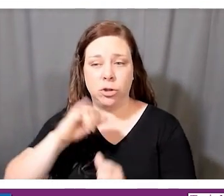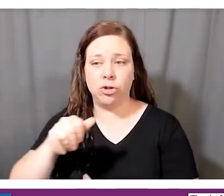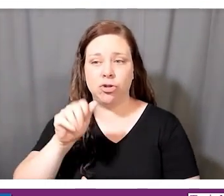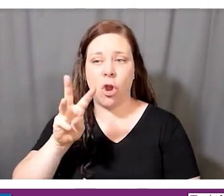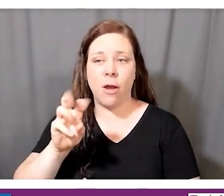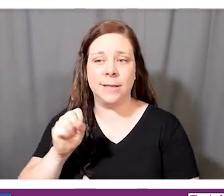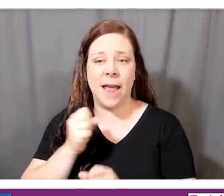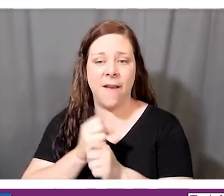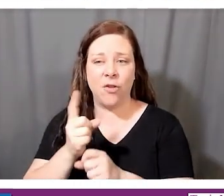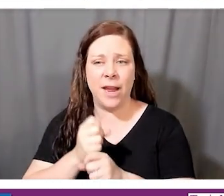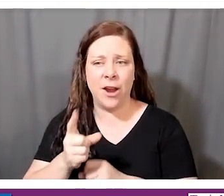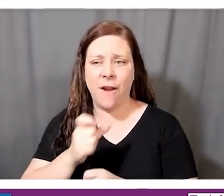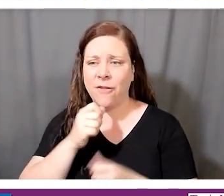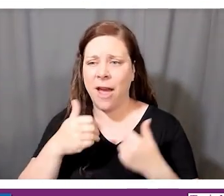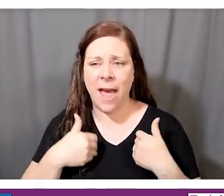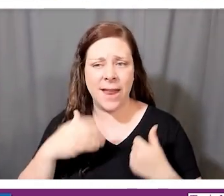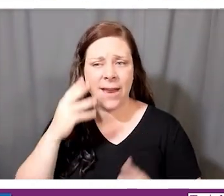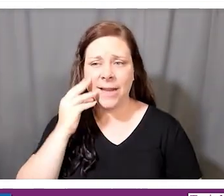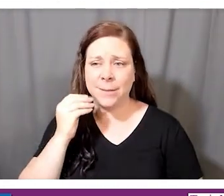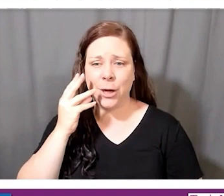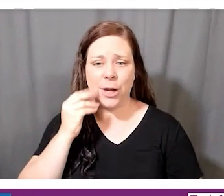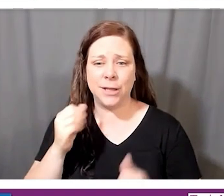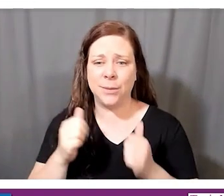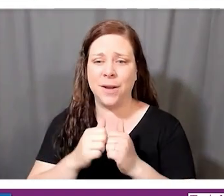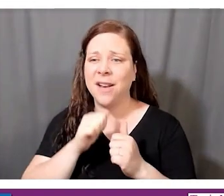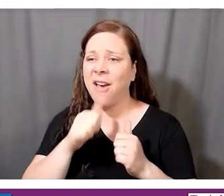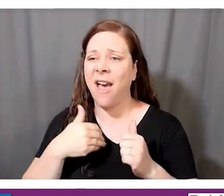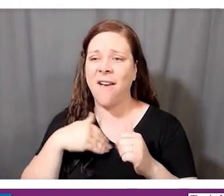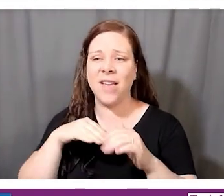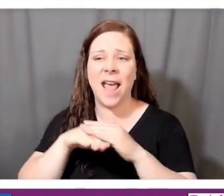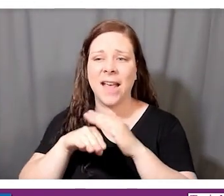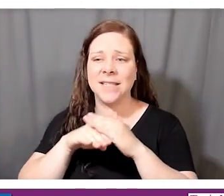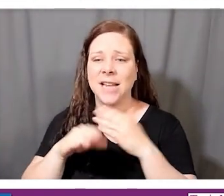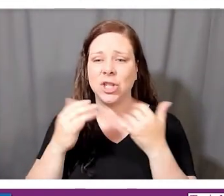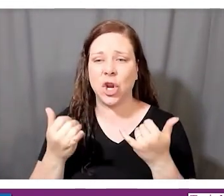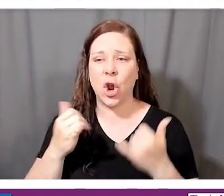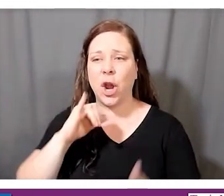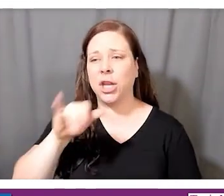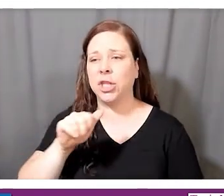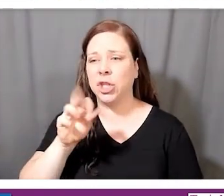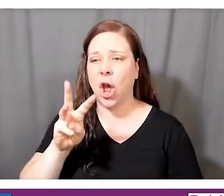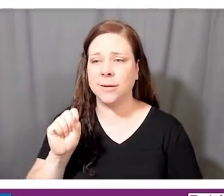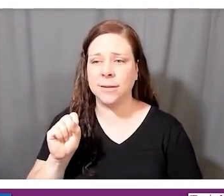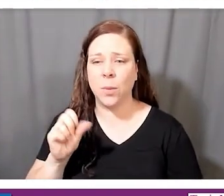with not having access to current JAWS. Is that a common issue?